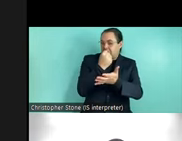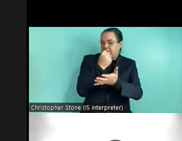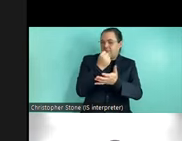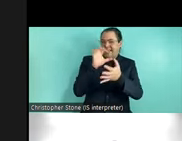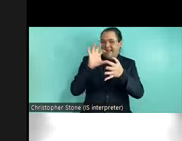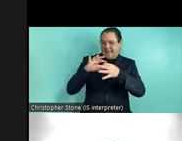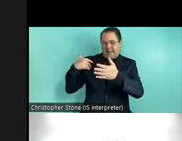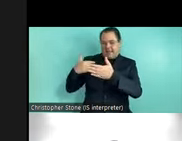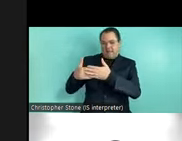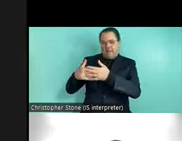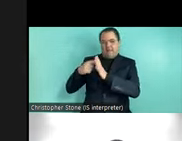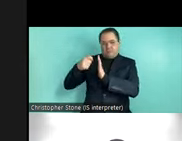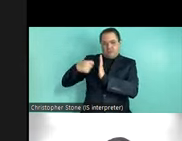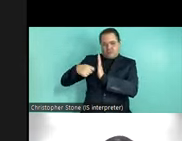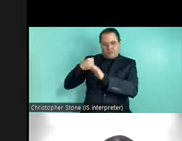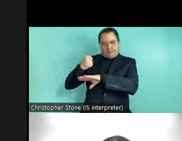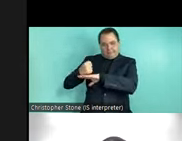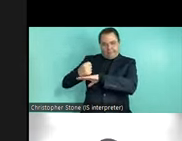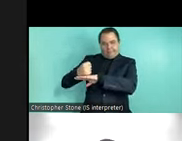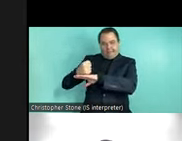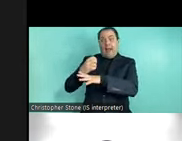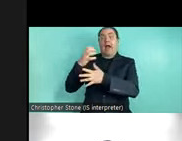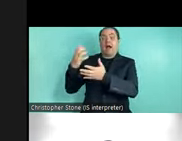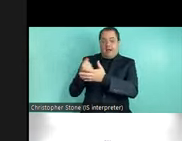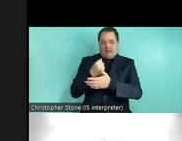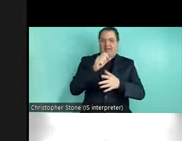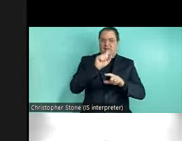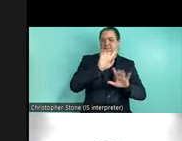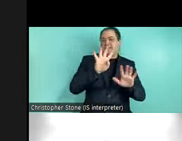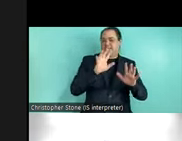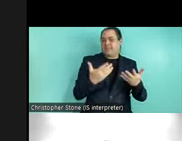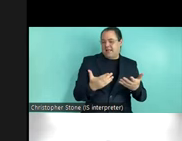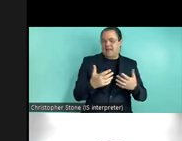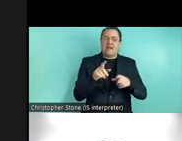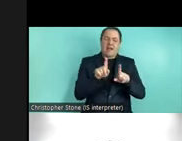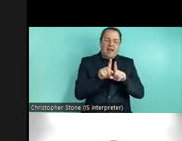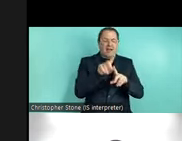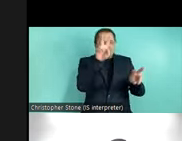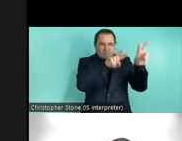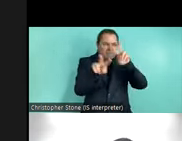you have taken around. Curry now the site stability audience, actually putting in place